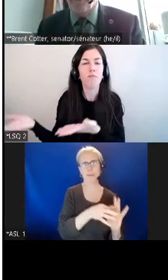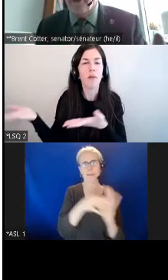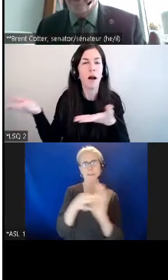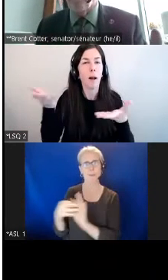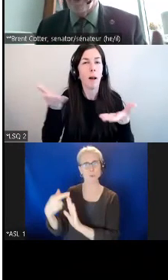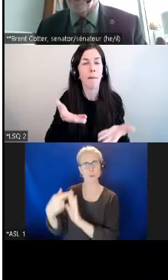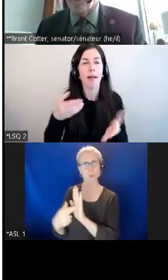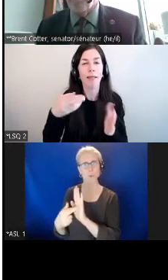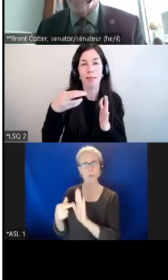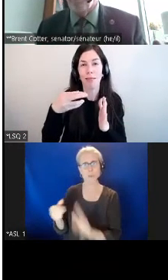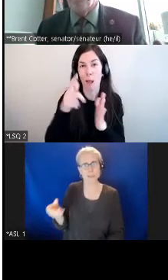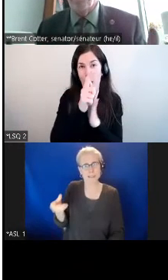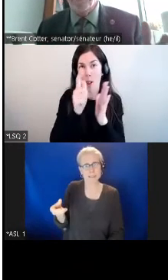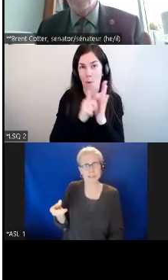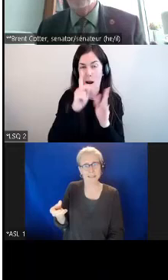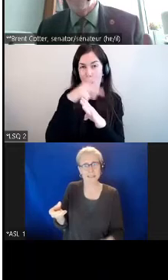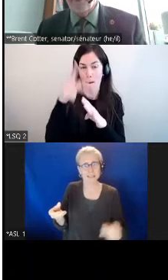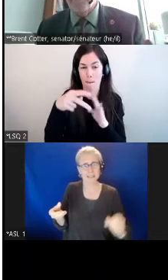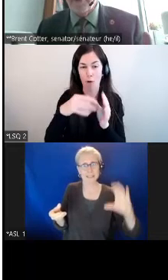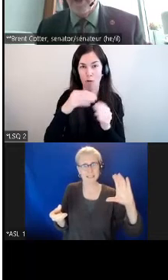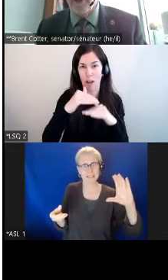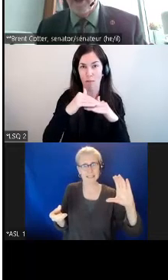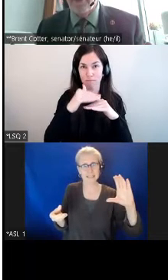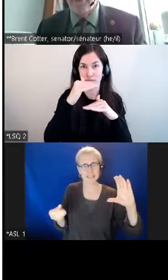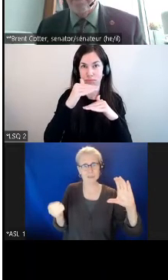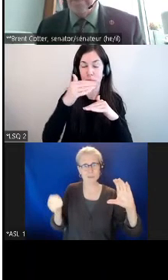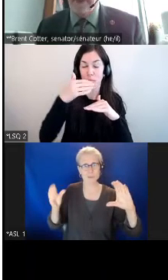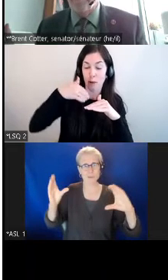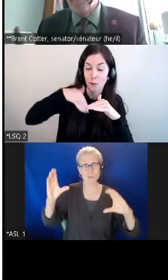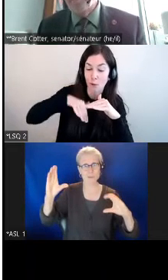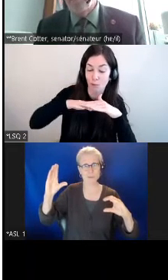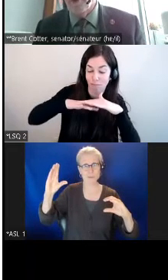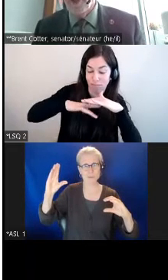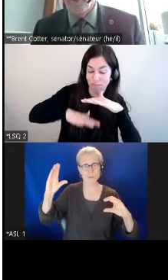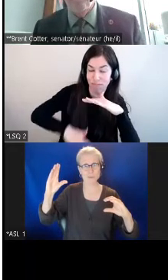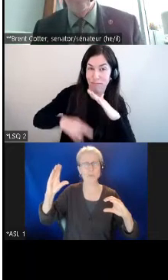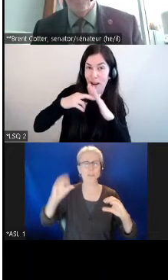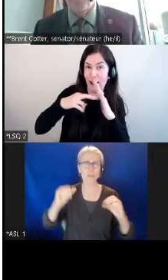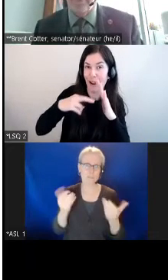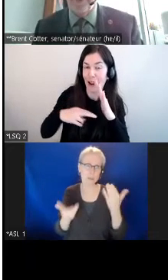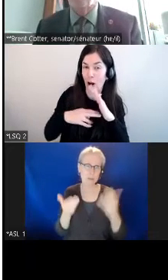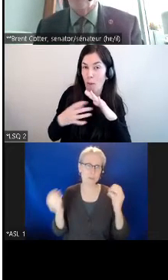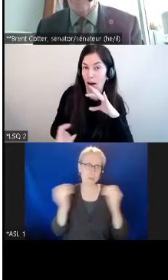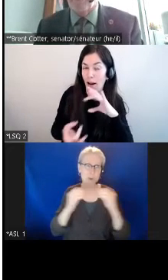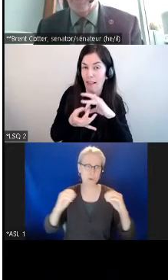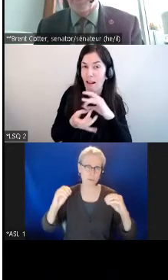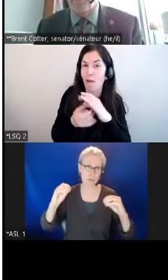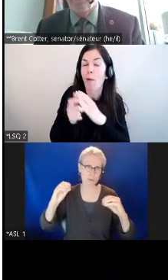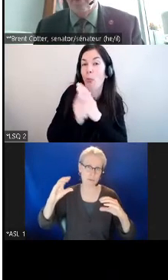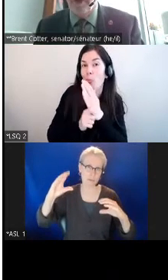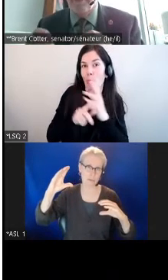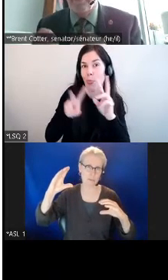THE BINDERS WERE ABOUT EIGHT TIMES AS LARGE. MIGHT BE MORE NOW. IT GIVES YOU AN IDEA